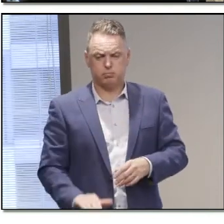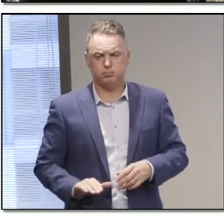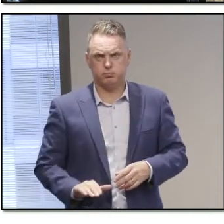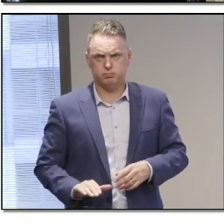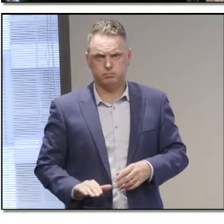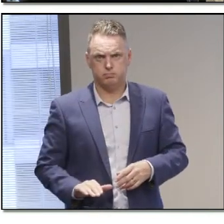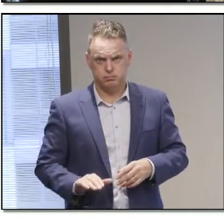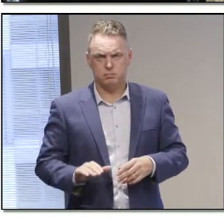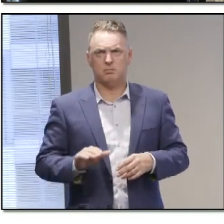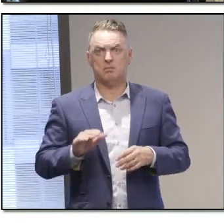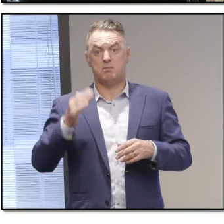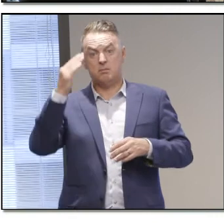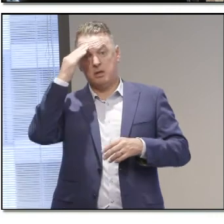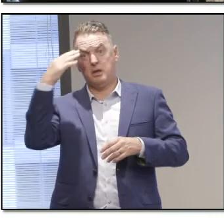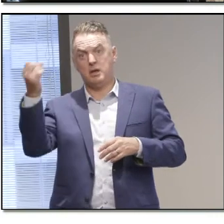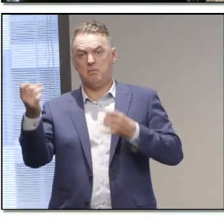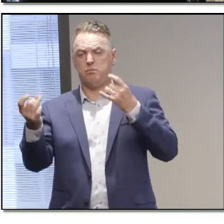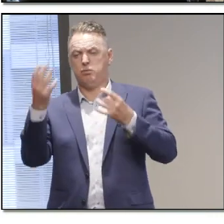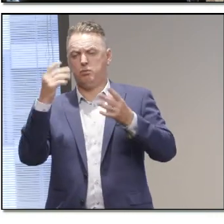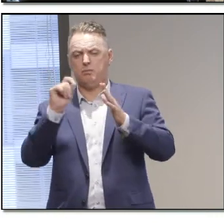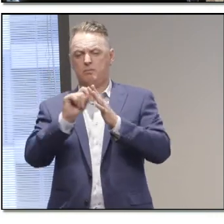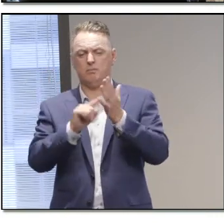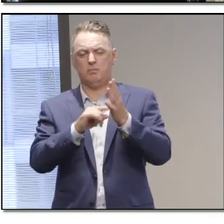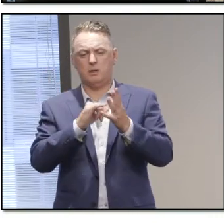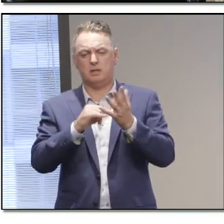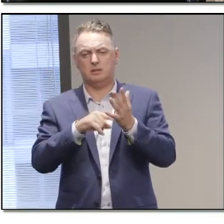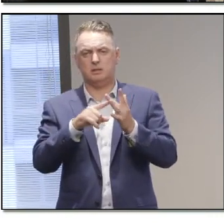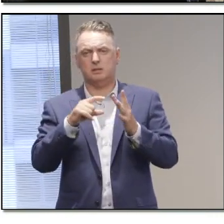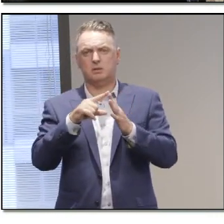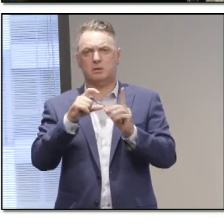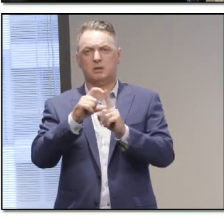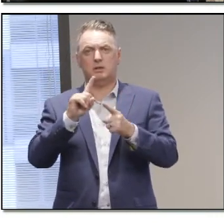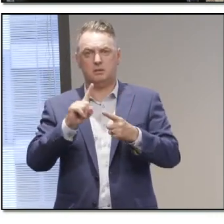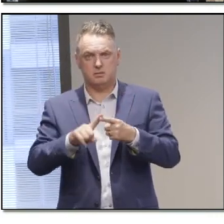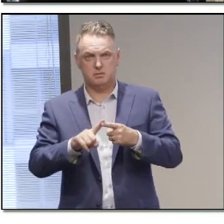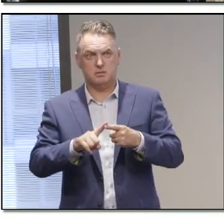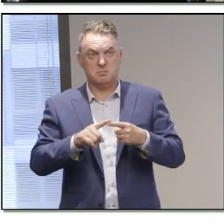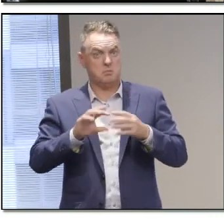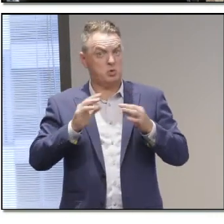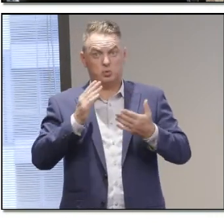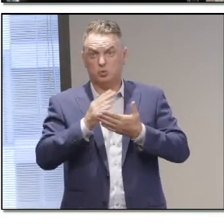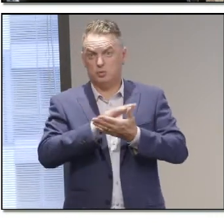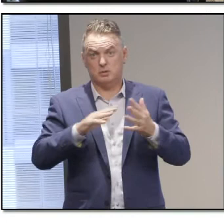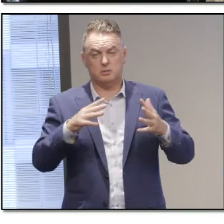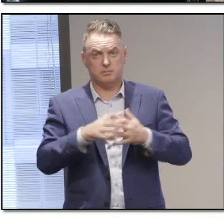have higher exposures of these plasticizers through mechanisms that we don't understand.